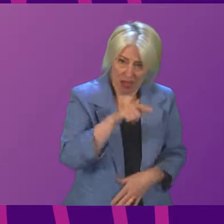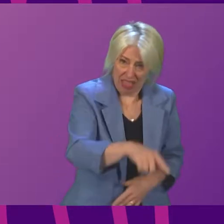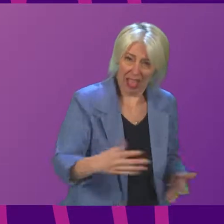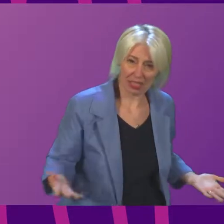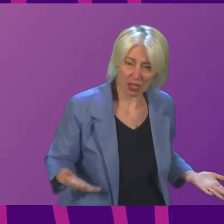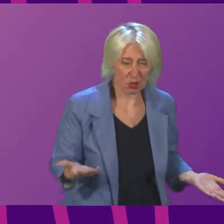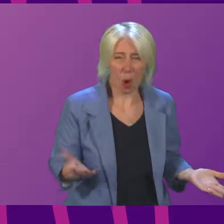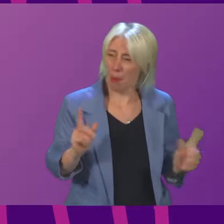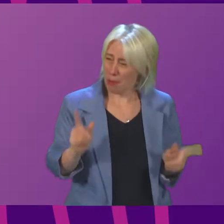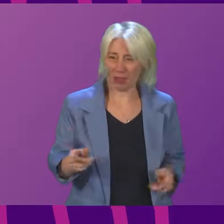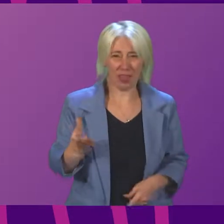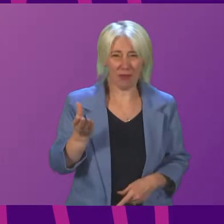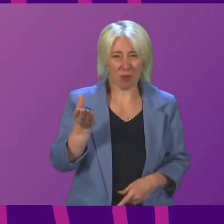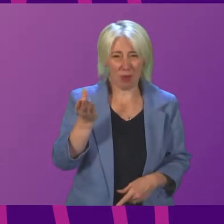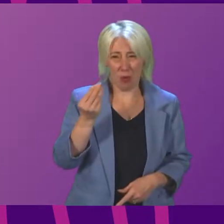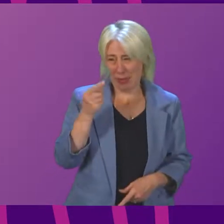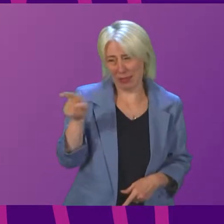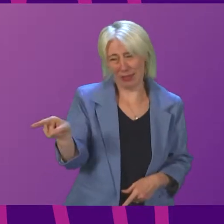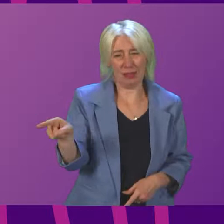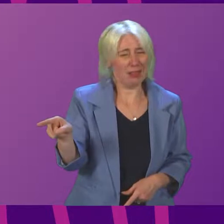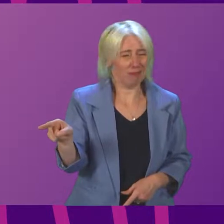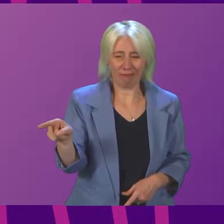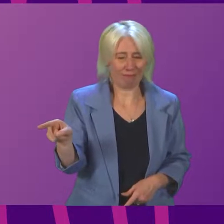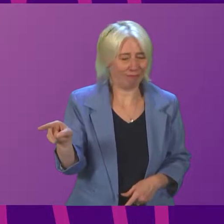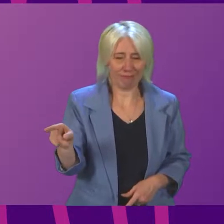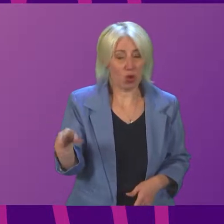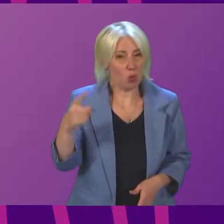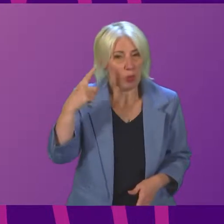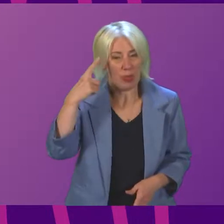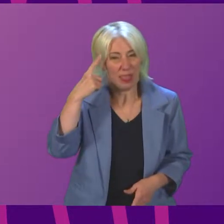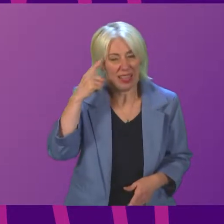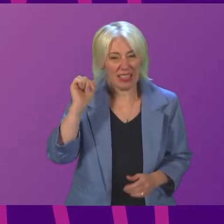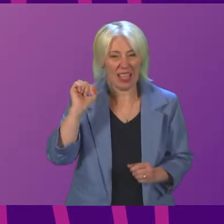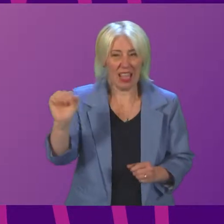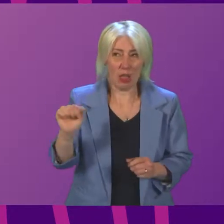If we listen to Dr Gulhane, we hear the suggestion that there is not a pandemic or